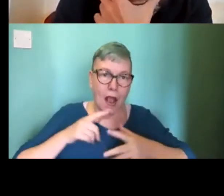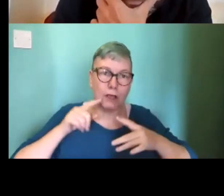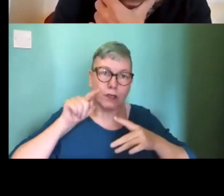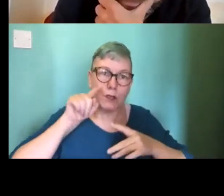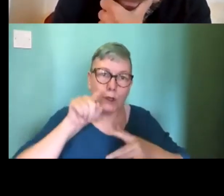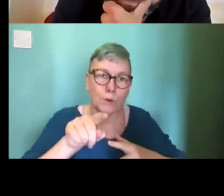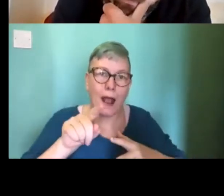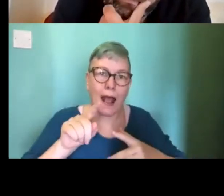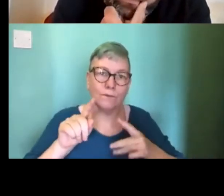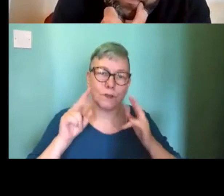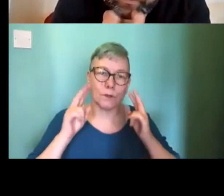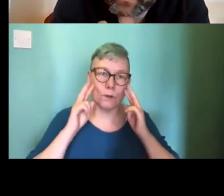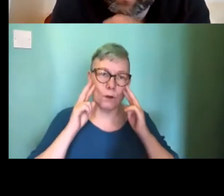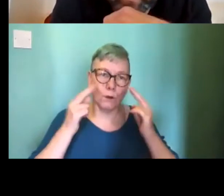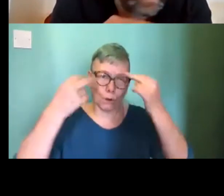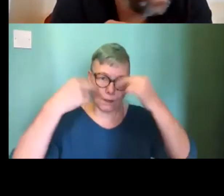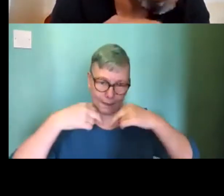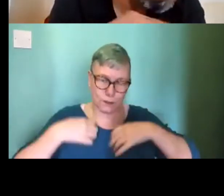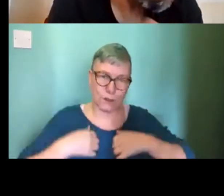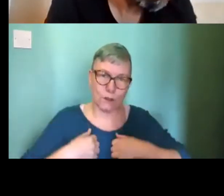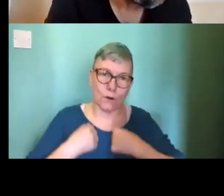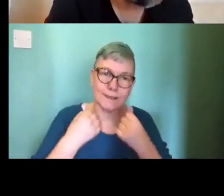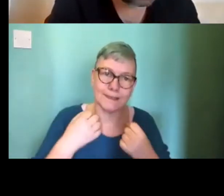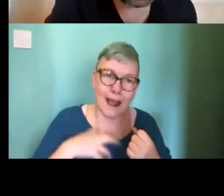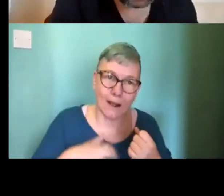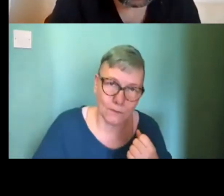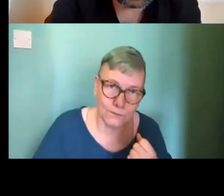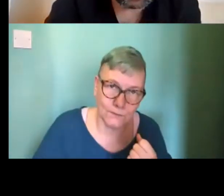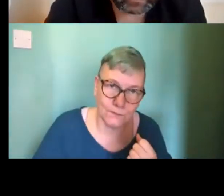And you have to look into yourself